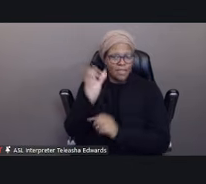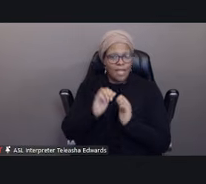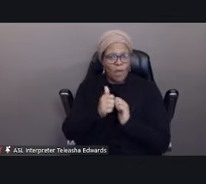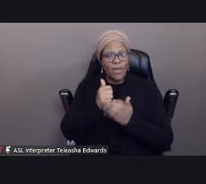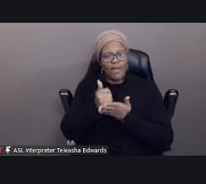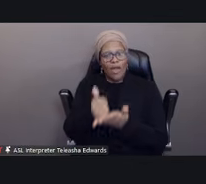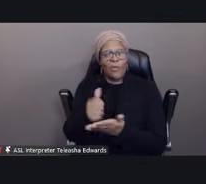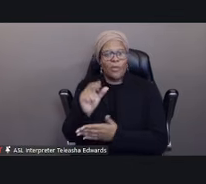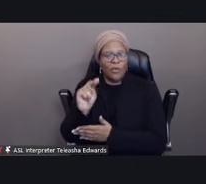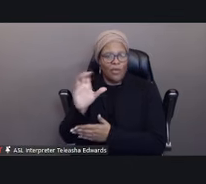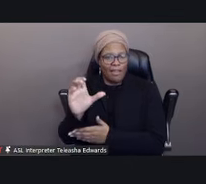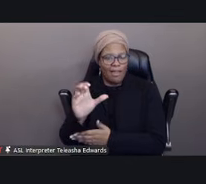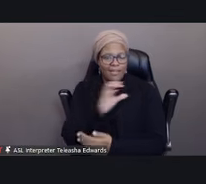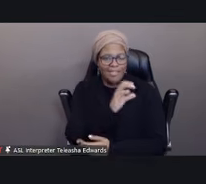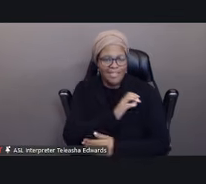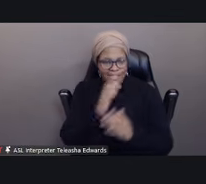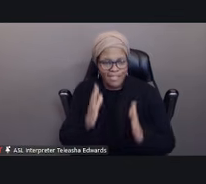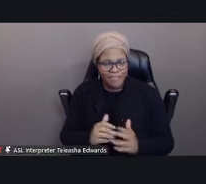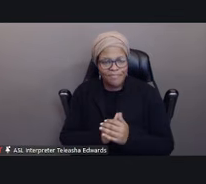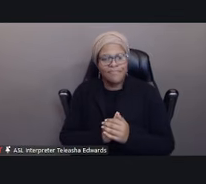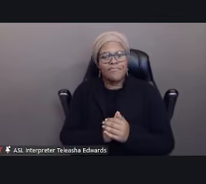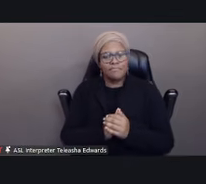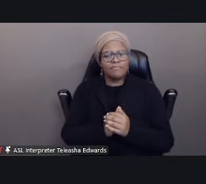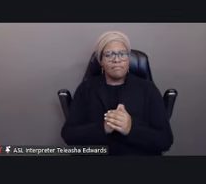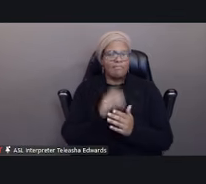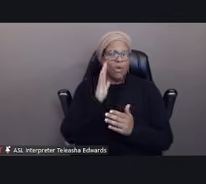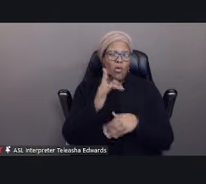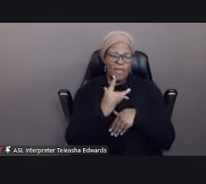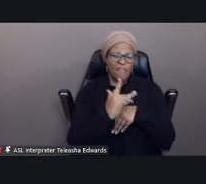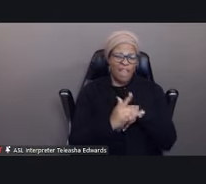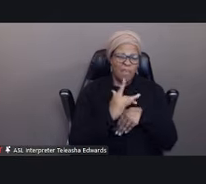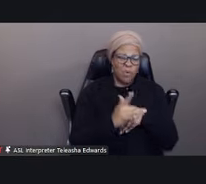make the material available after the after the webinar as well. As you heard, we're going to do